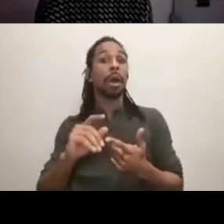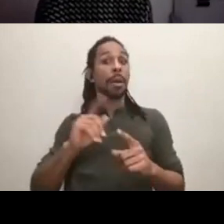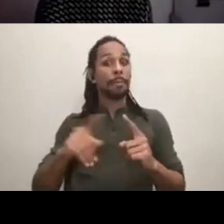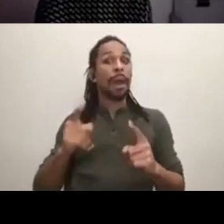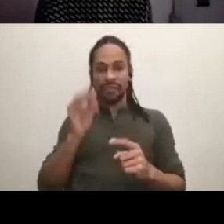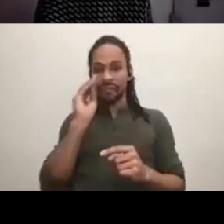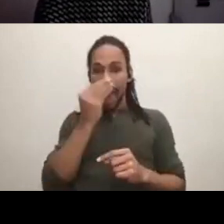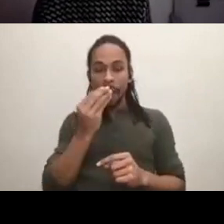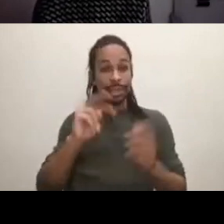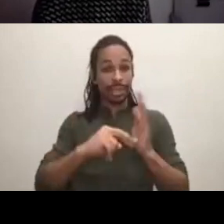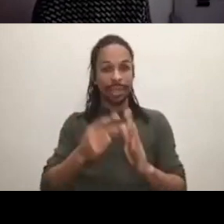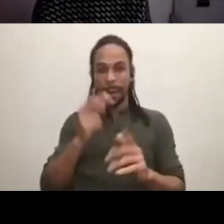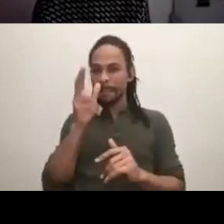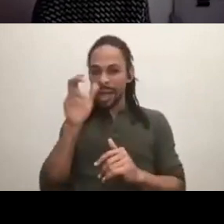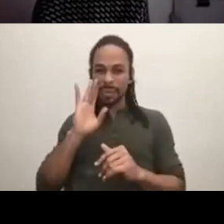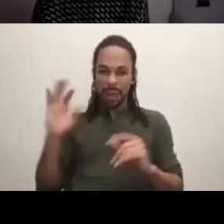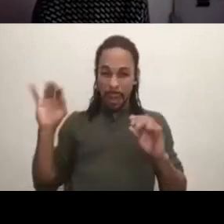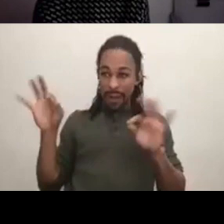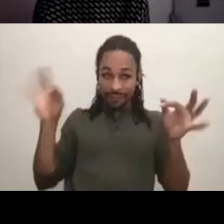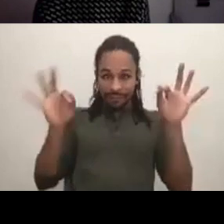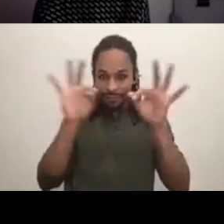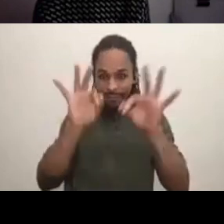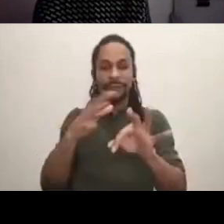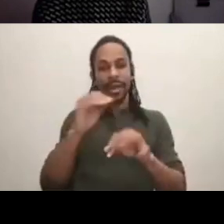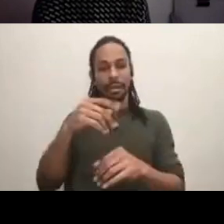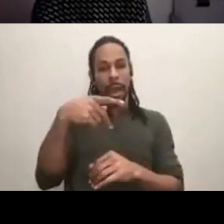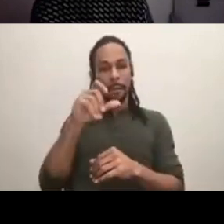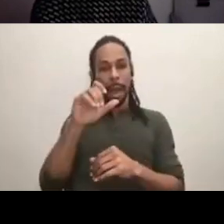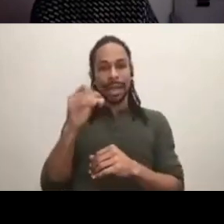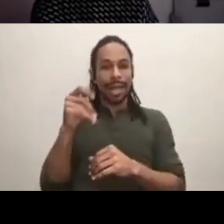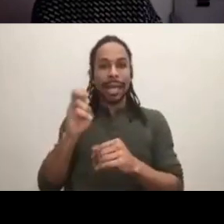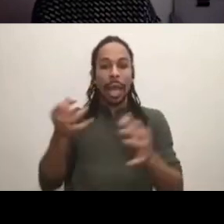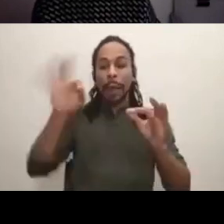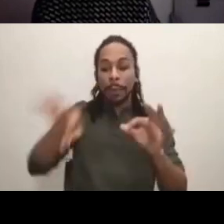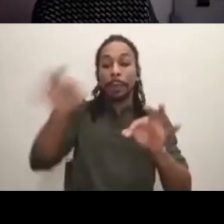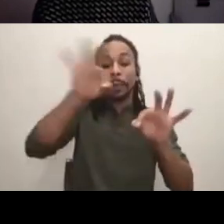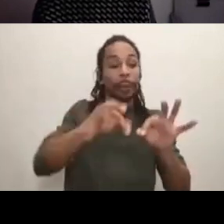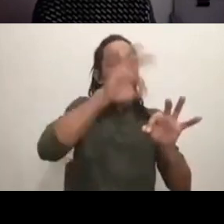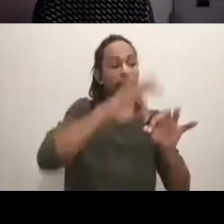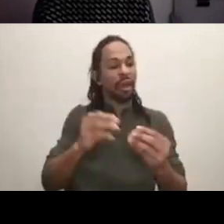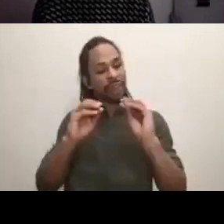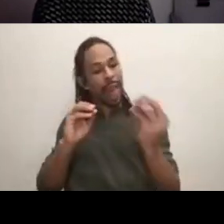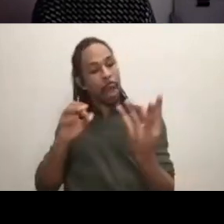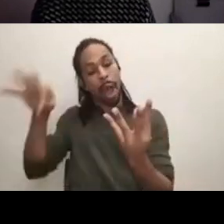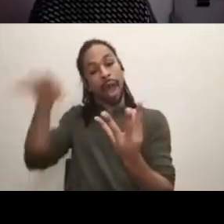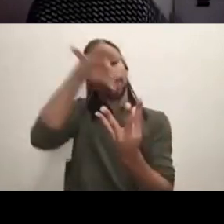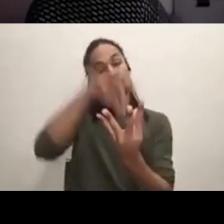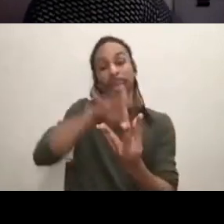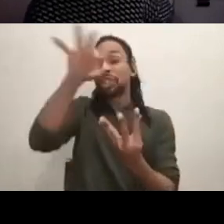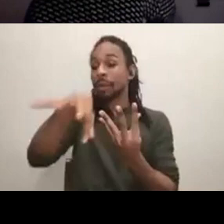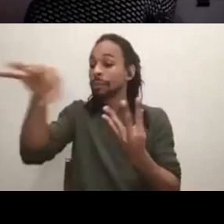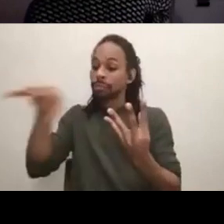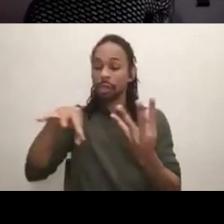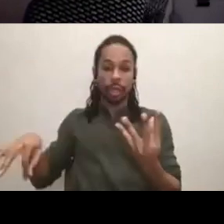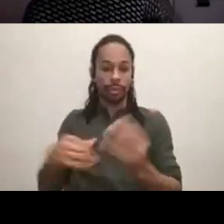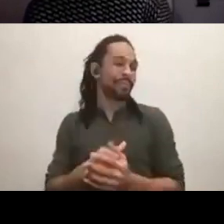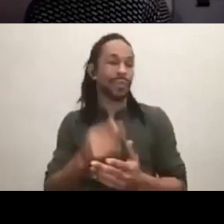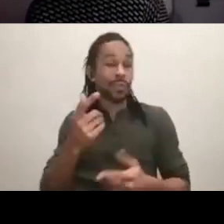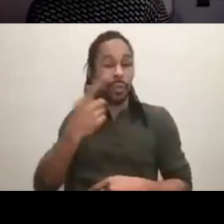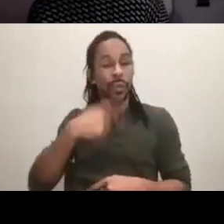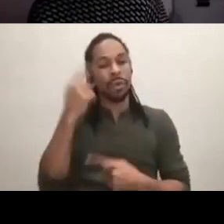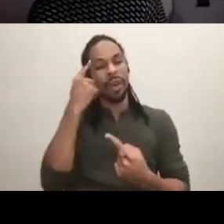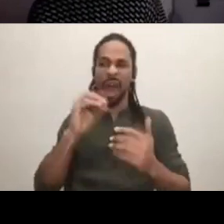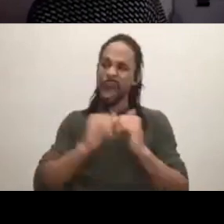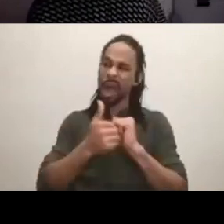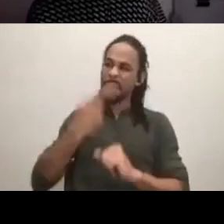[This slower pace continues, it feels as if there is a kind of starting and stopping.